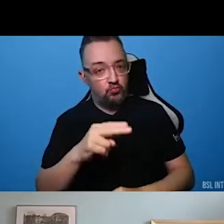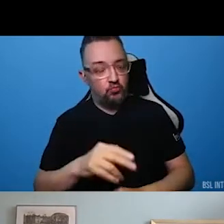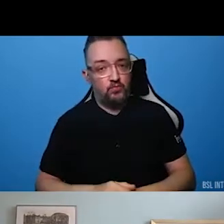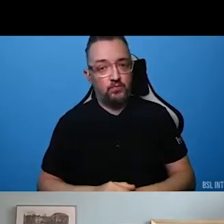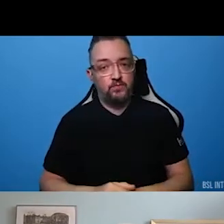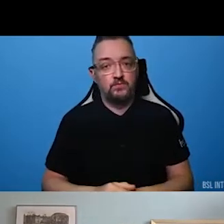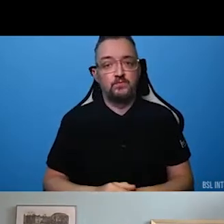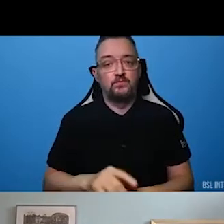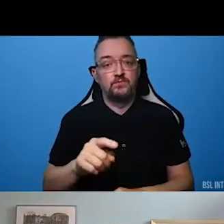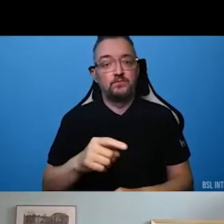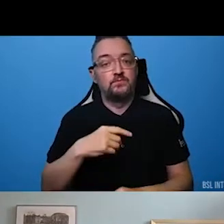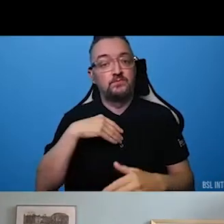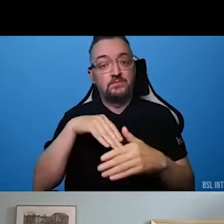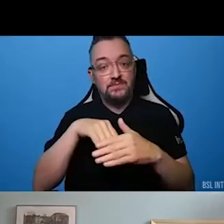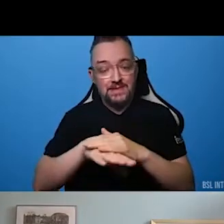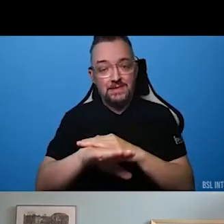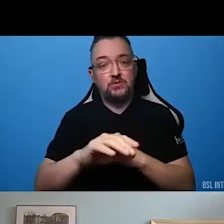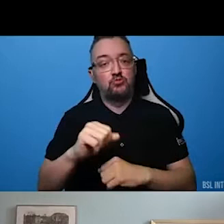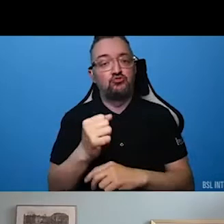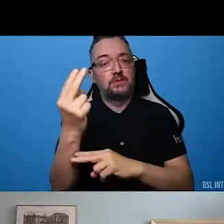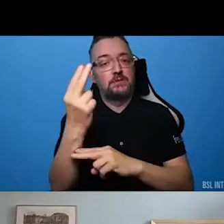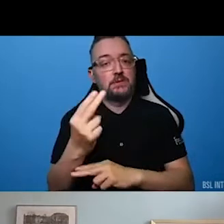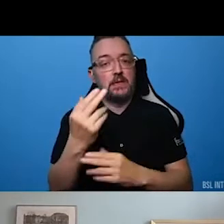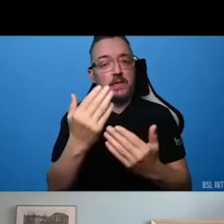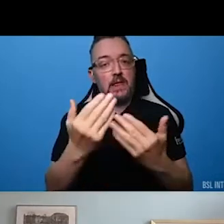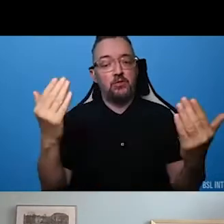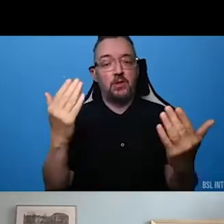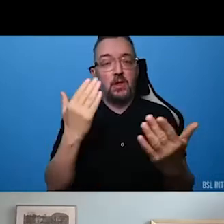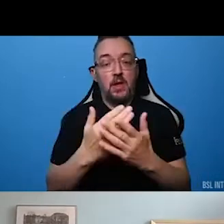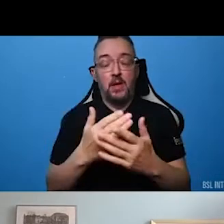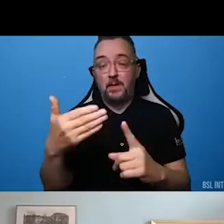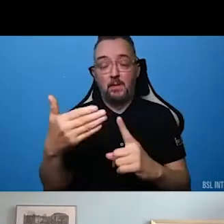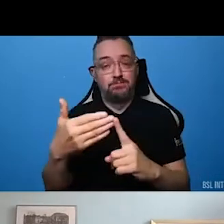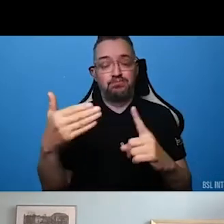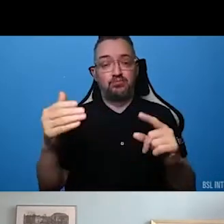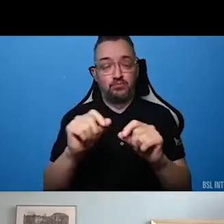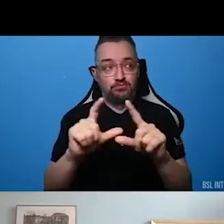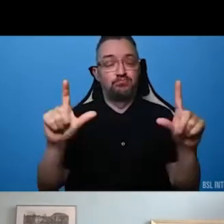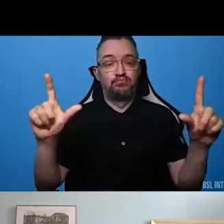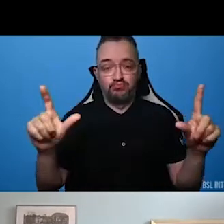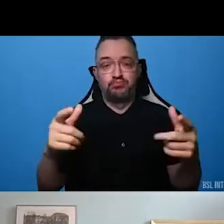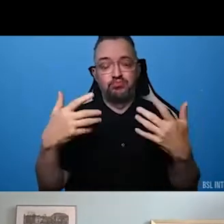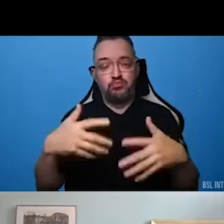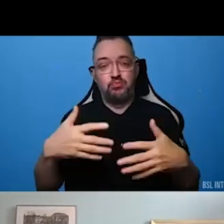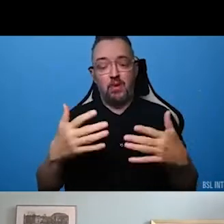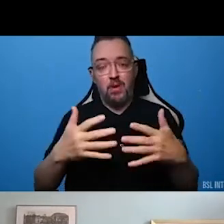So walking into the Scottish Design Gallery is a very striking impressively, large drape,